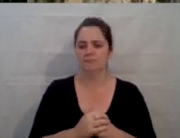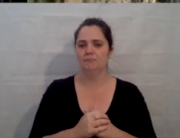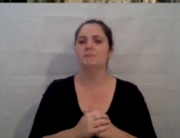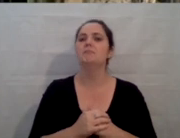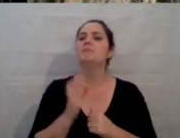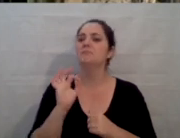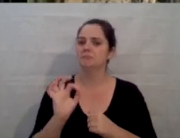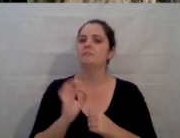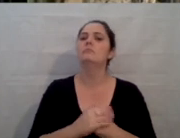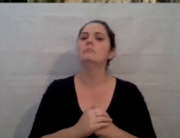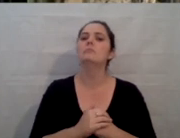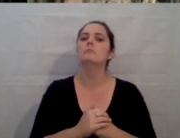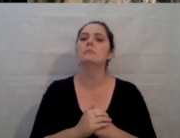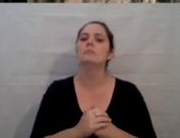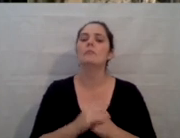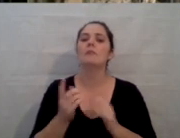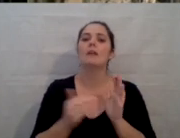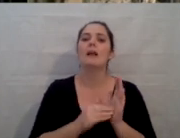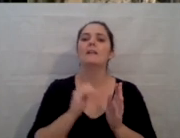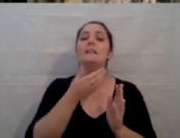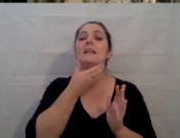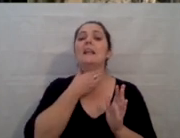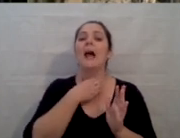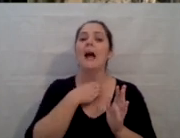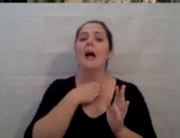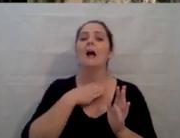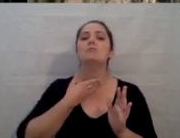And then I'm going to mass in there's his neck